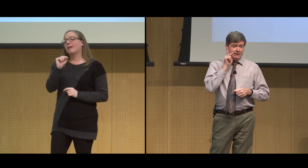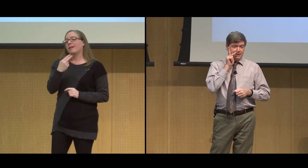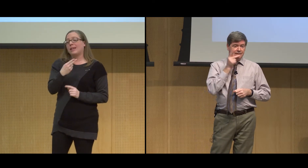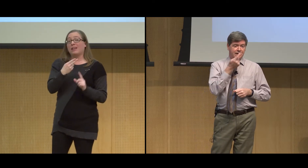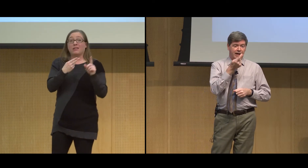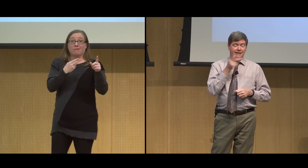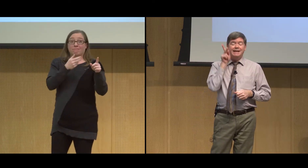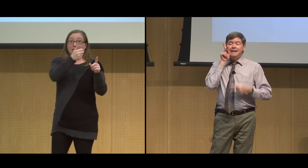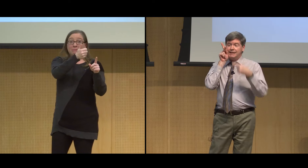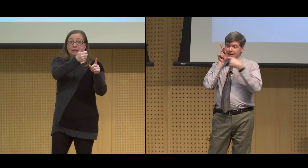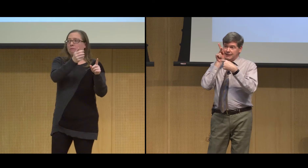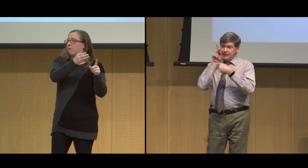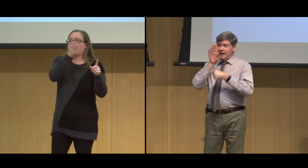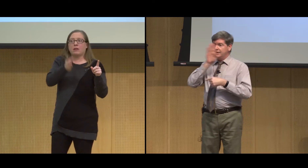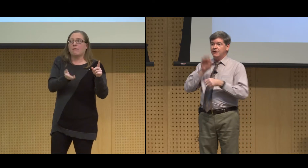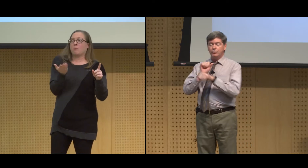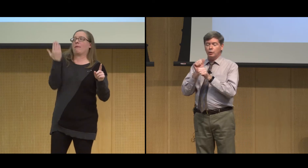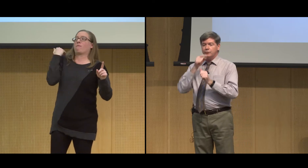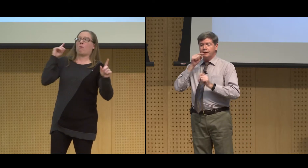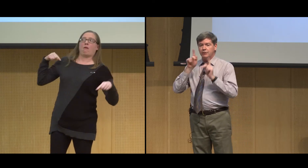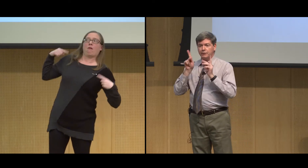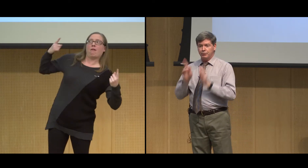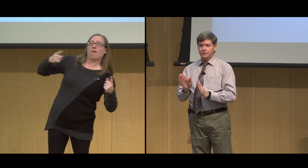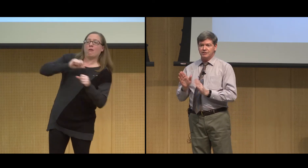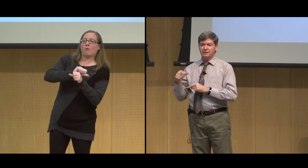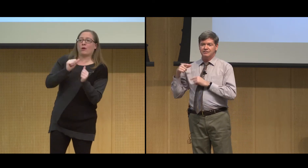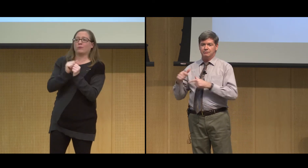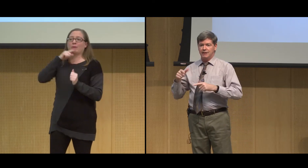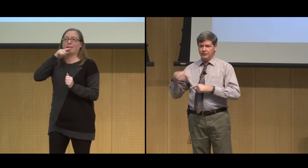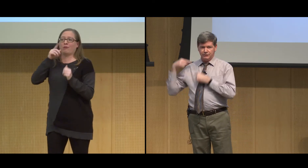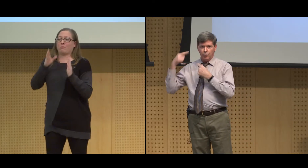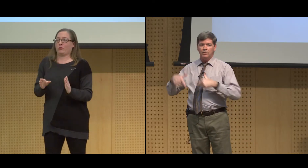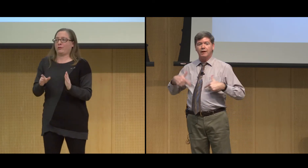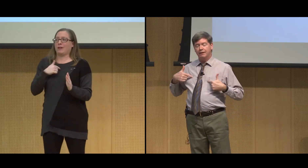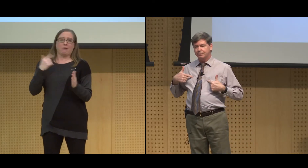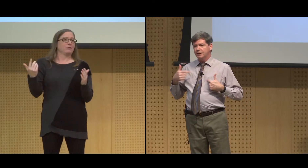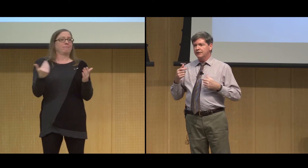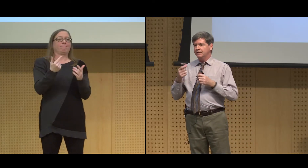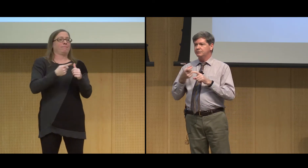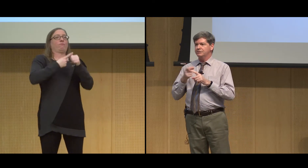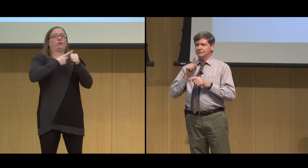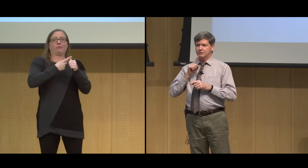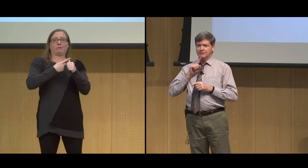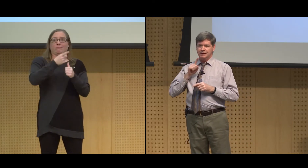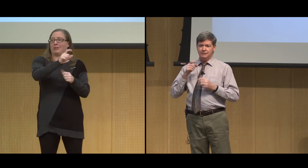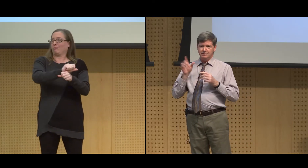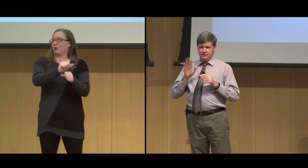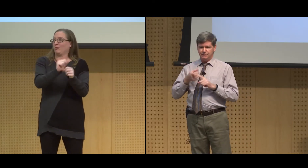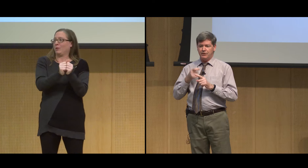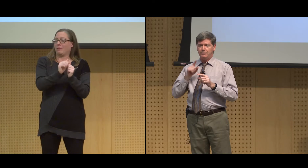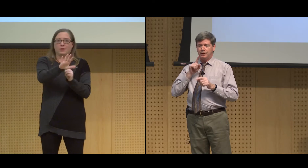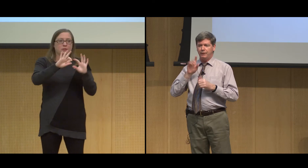Keith had never worked with a hearing person in his-- in his whole life. He was--he's--he's from an all-deaf family